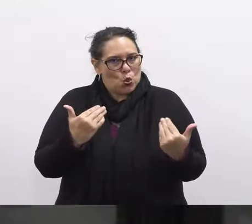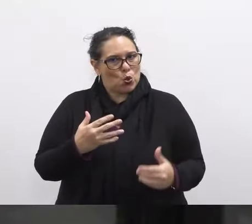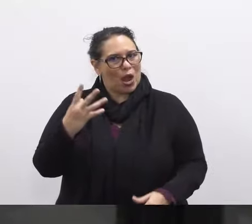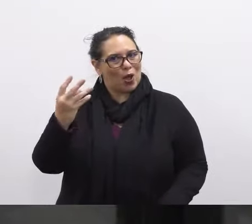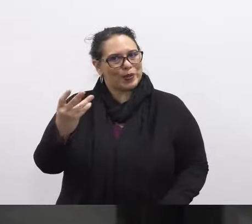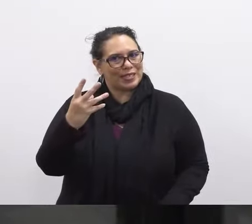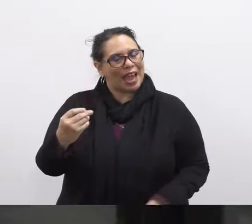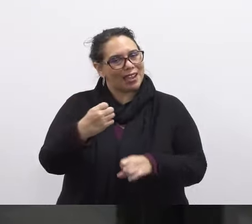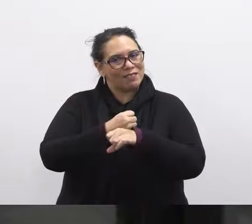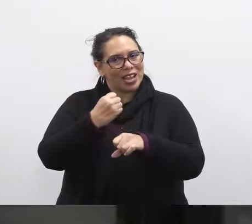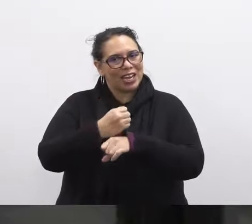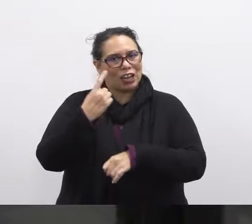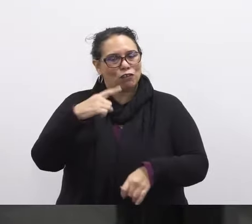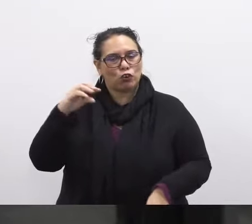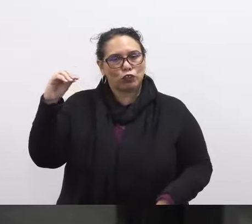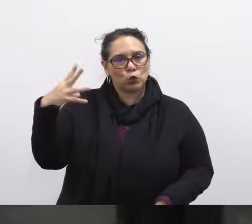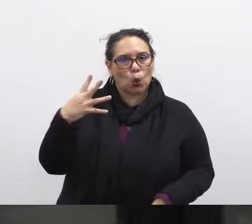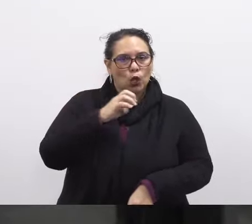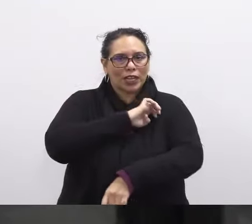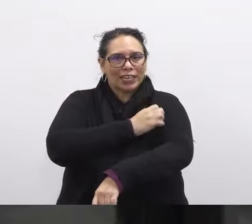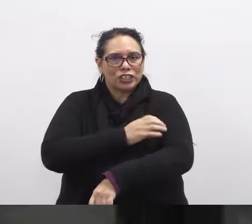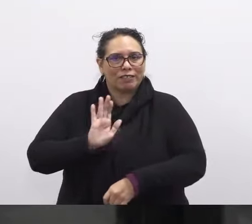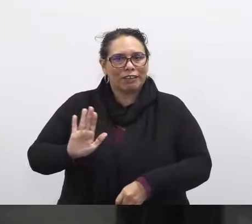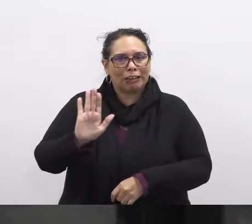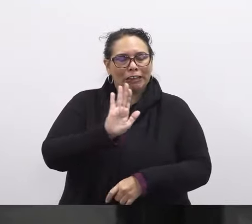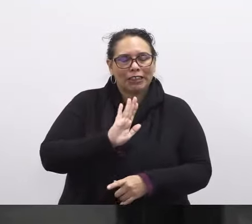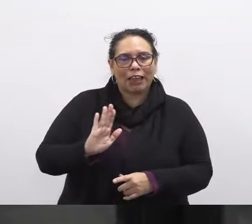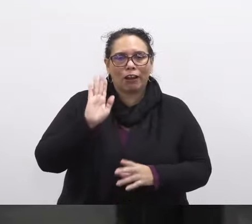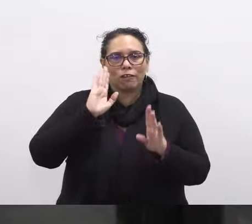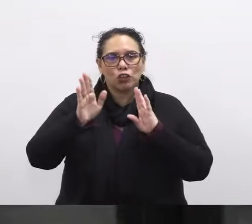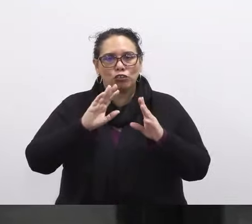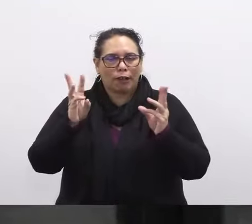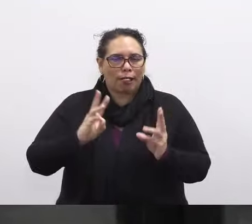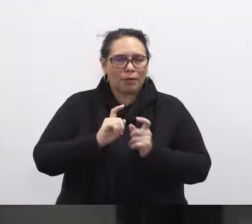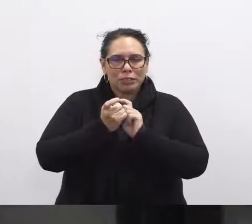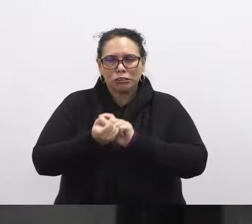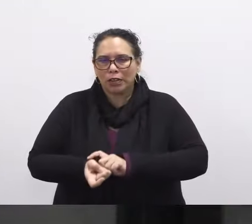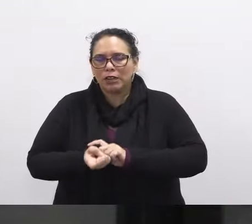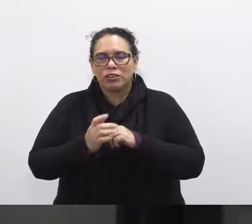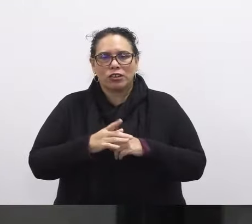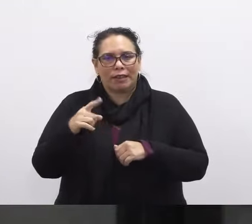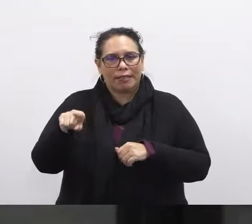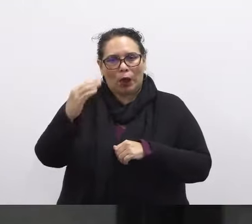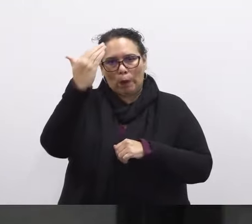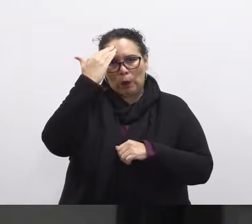fighting for solar energy, fighting for their future, fighting for climate change, they're aware that the air is so bad,